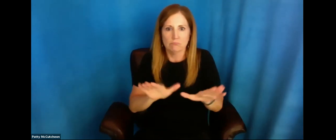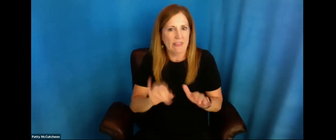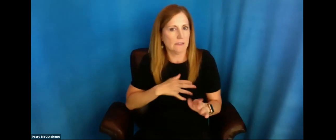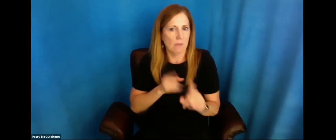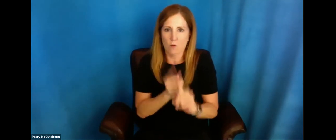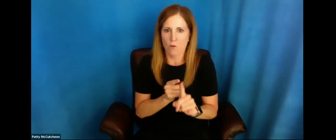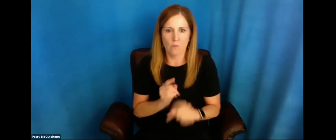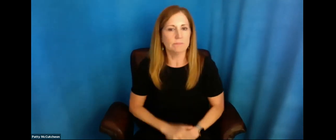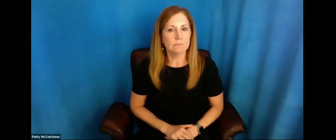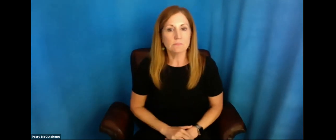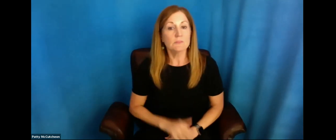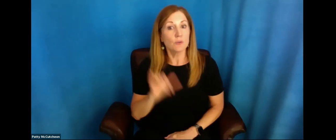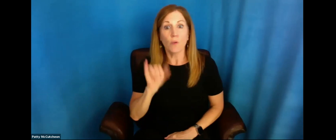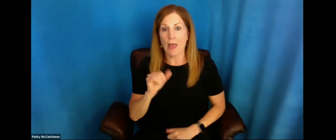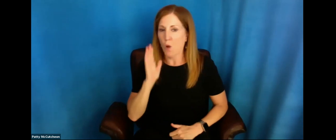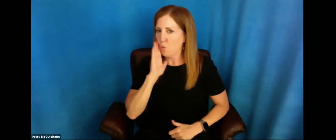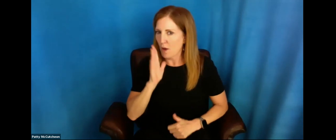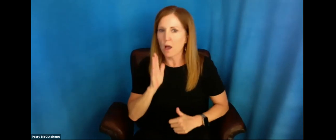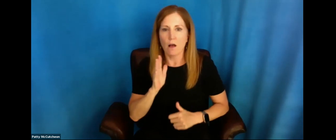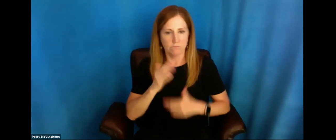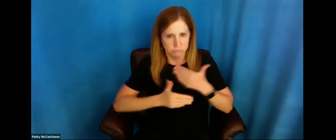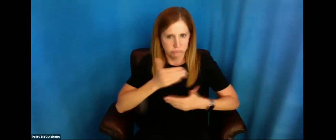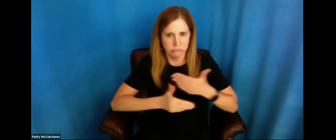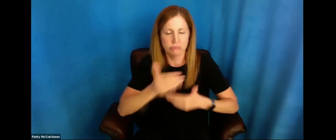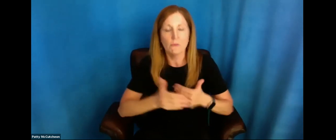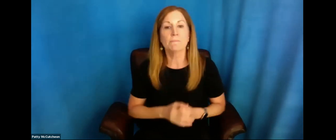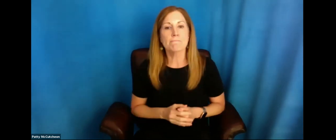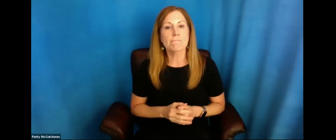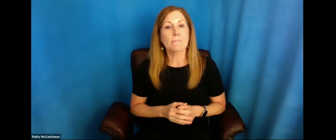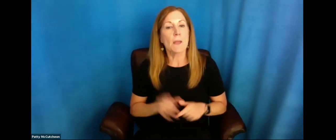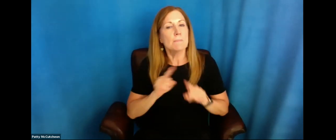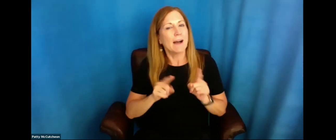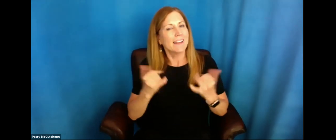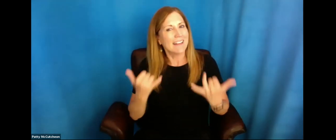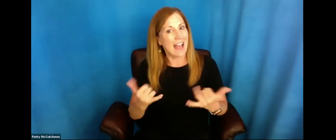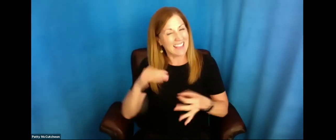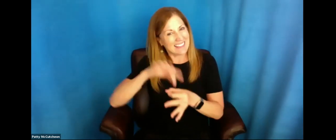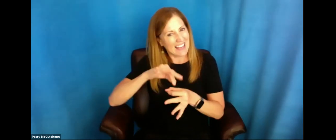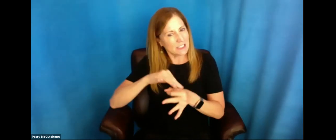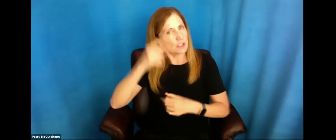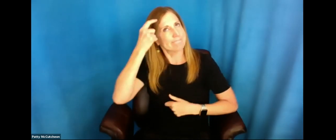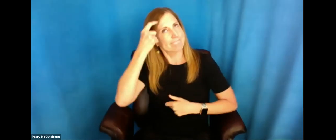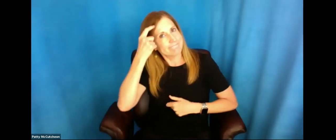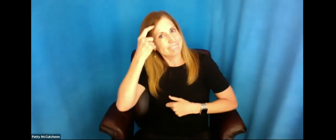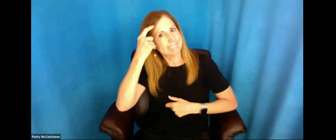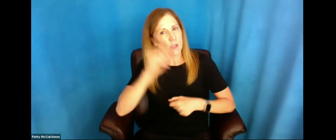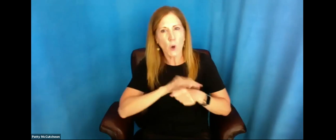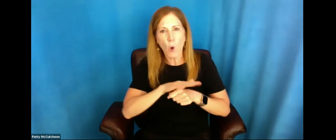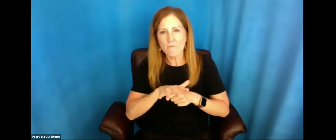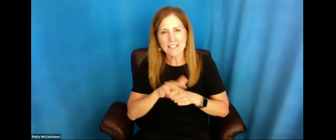And that will not change. What will change is the way we have to think about the elections. And let me just share with you our philosophy or our